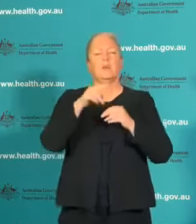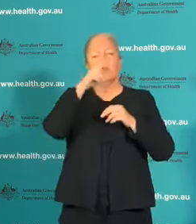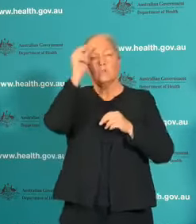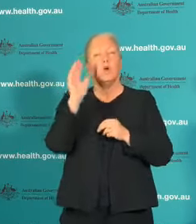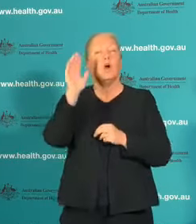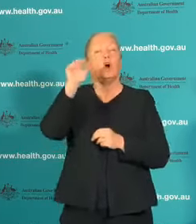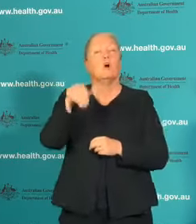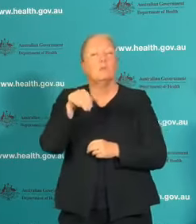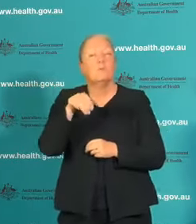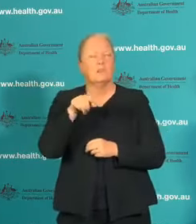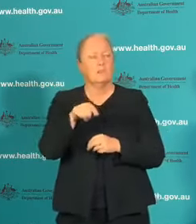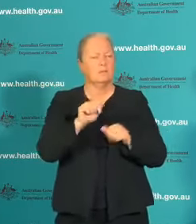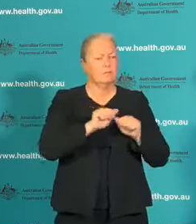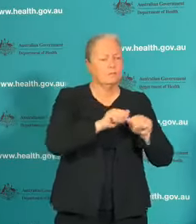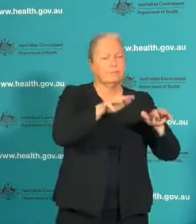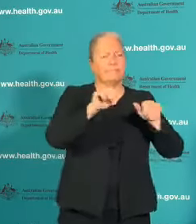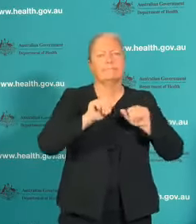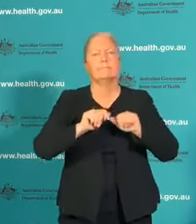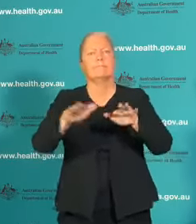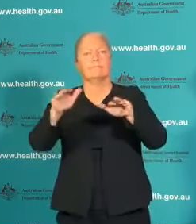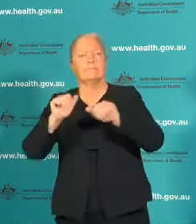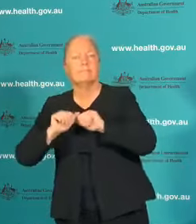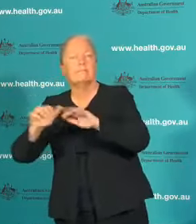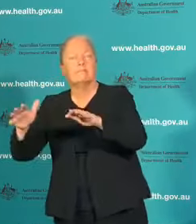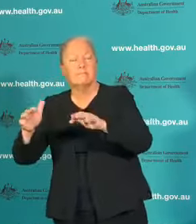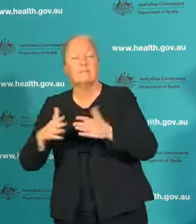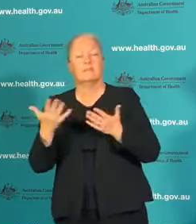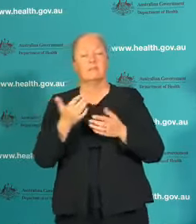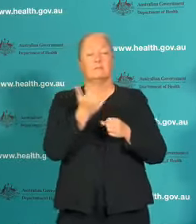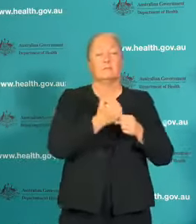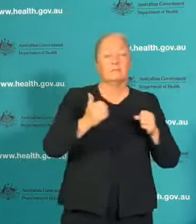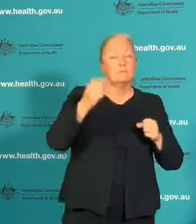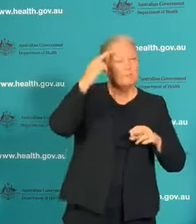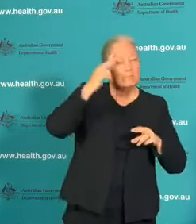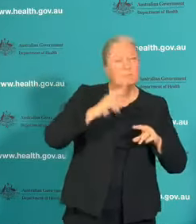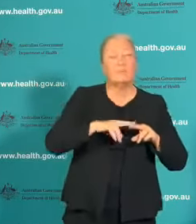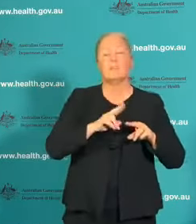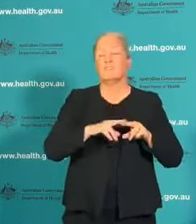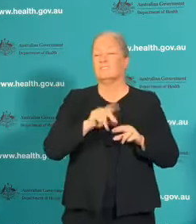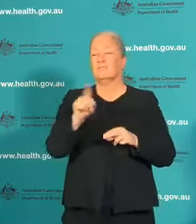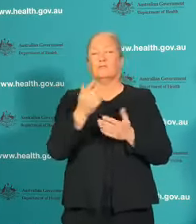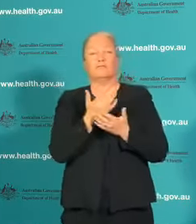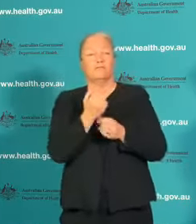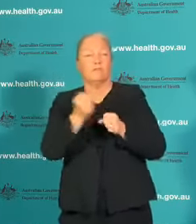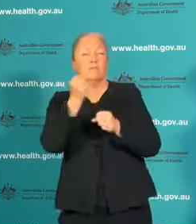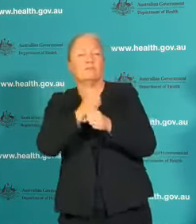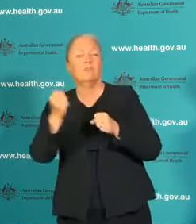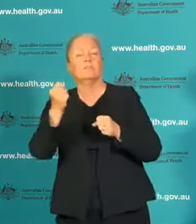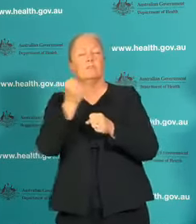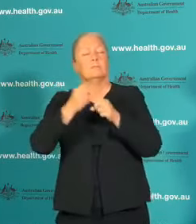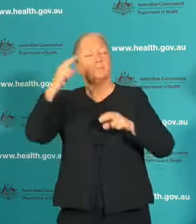people affected much-loved parents, grandparents and great-grandparents and the dedicated staff who provide